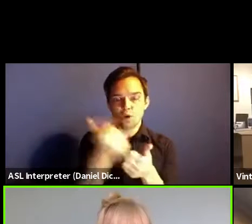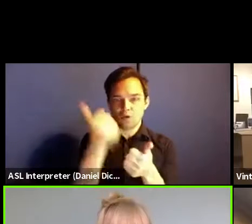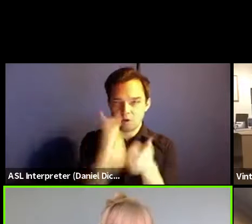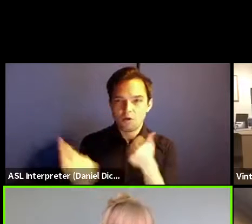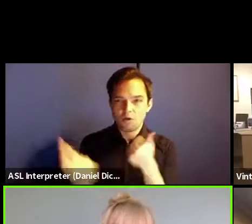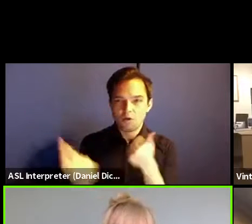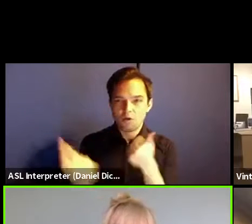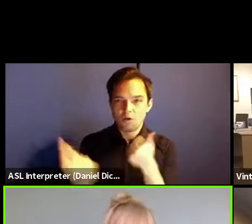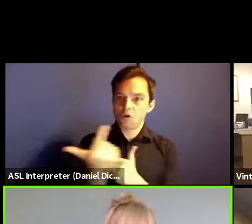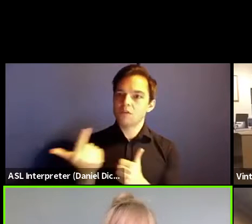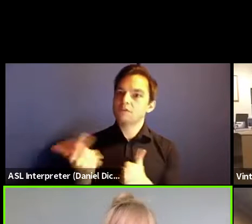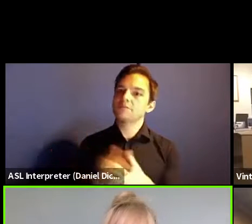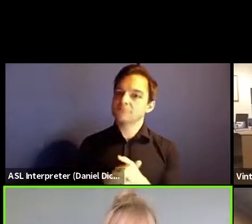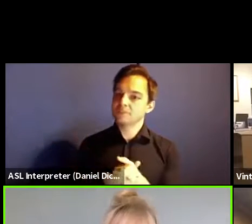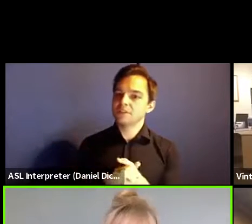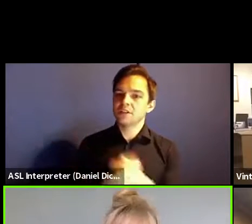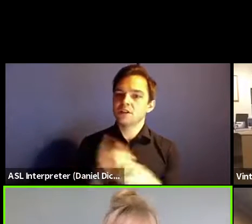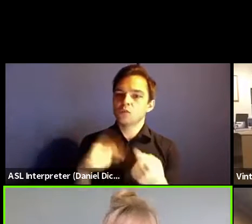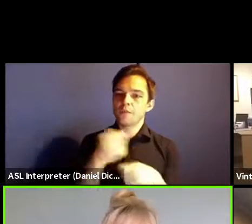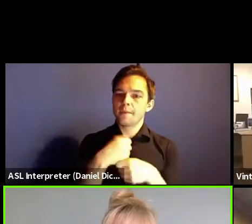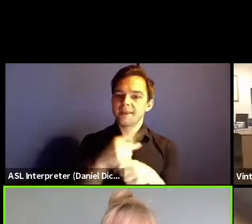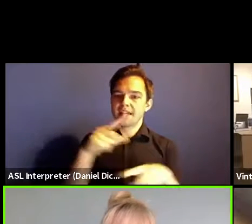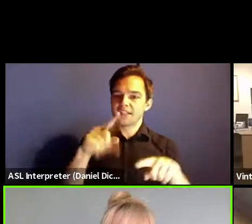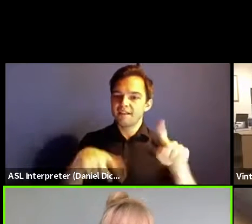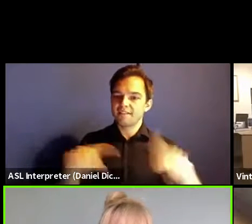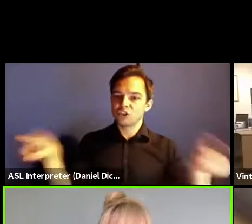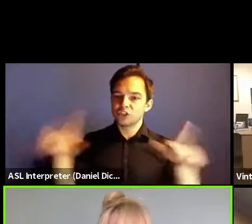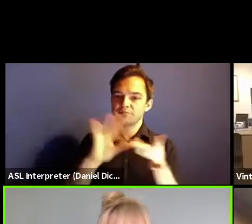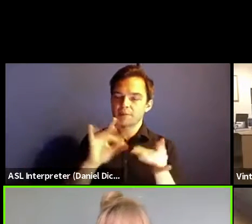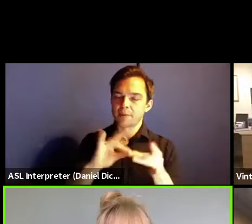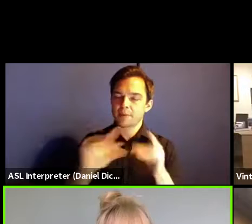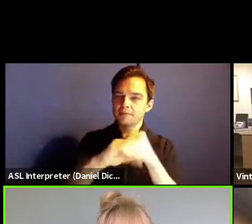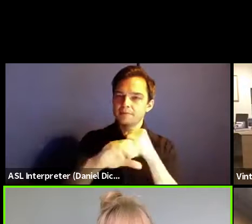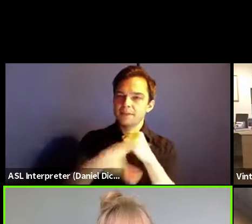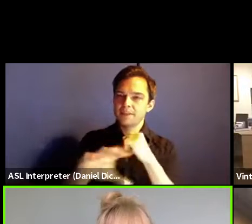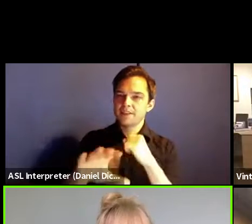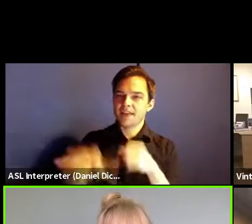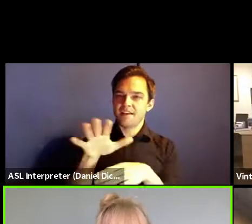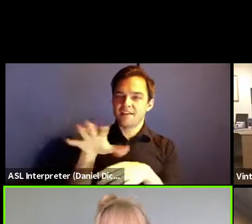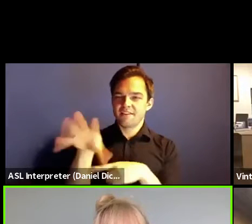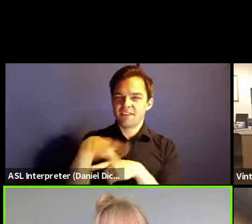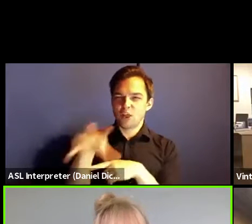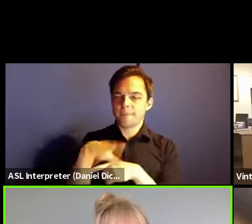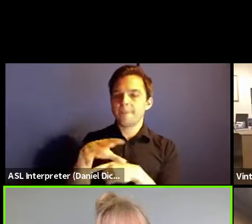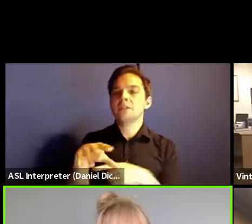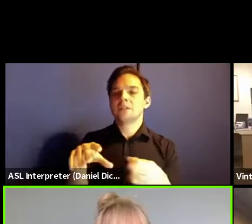And so when we made the "Diversish" film, it was a sort of satirical shout-out